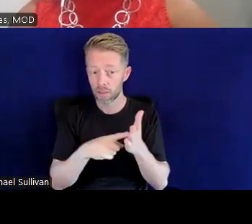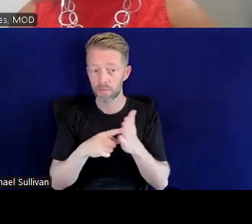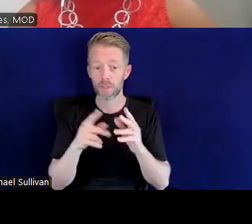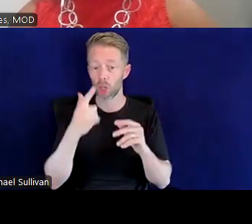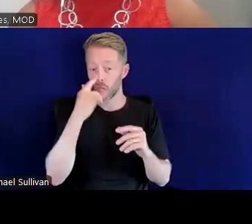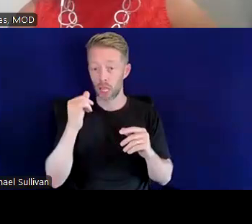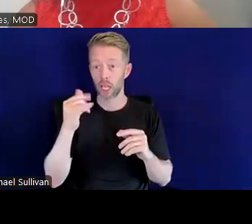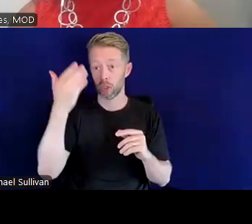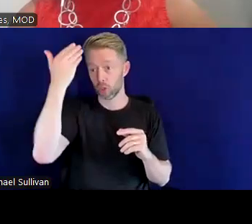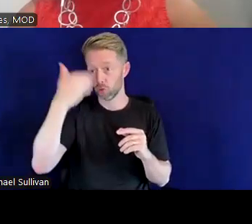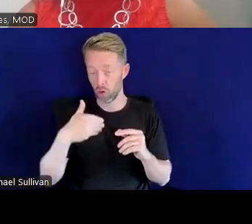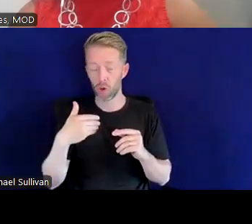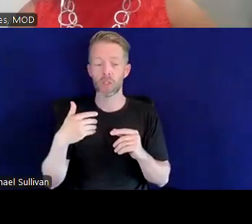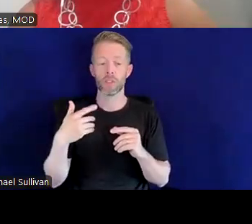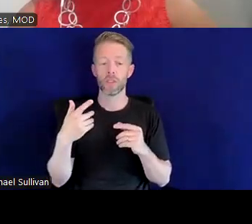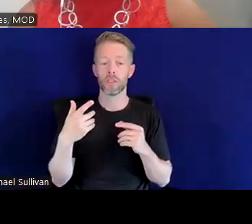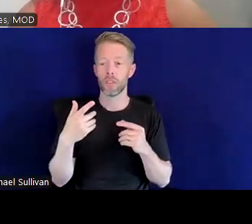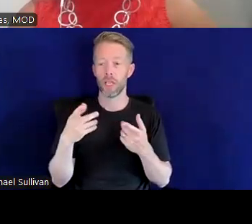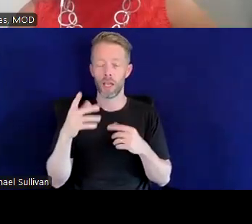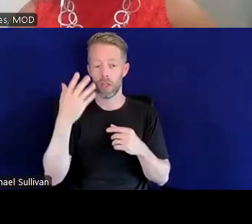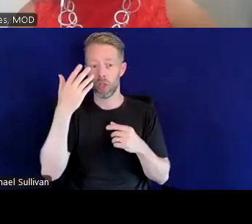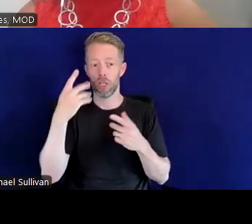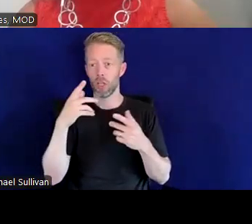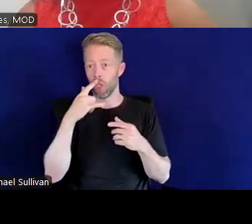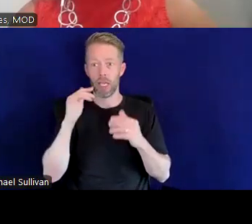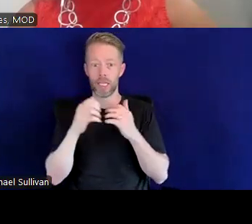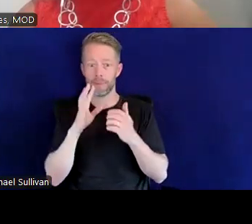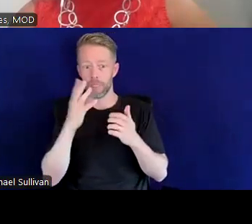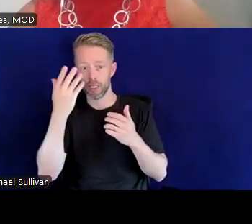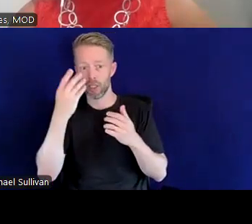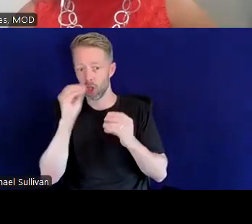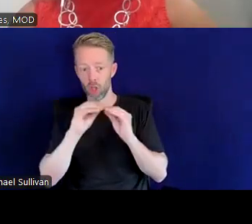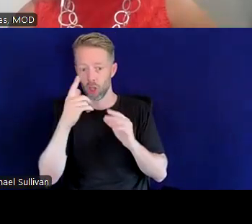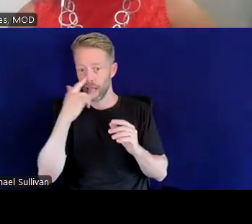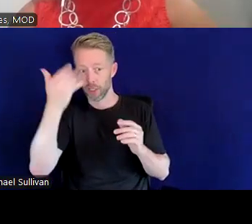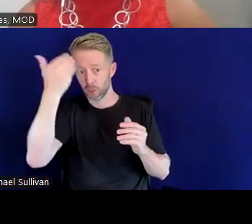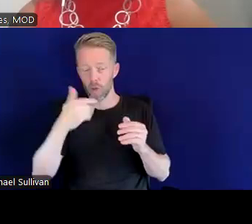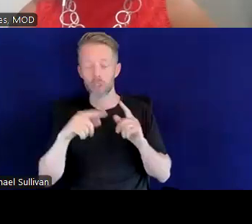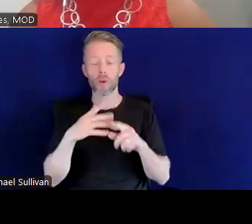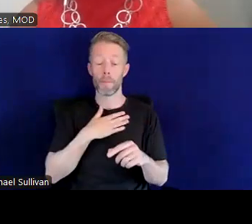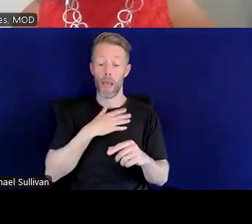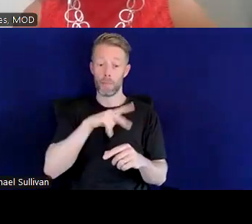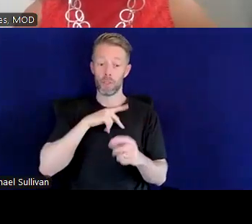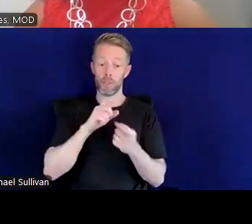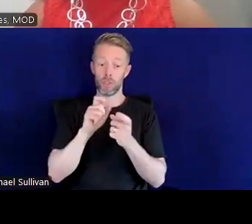frightening, it resembles a stroke but it's part what have I'm learning to live with. My personal relationship has